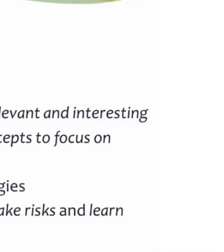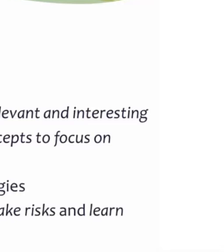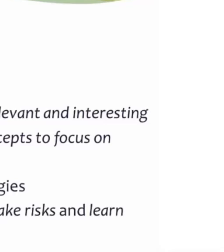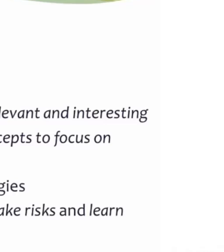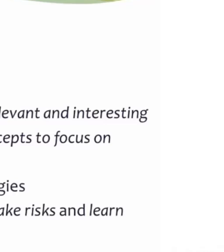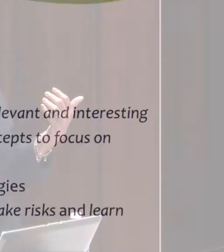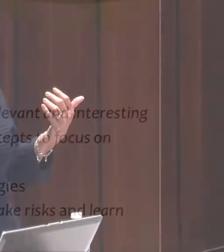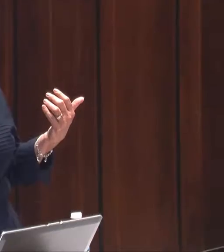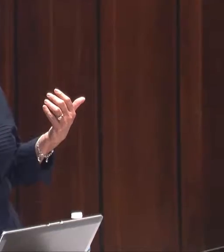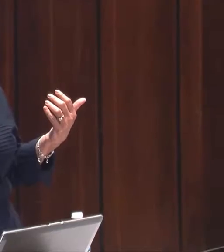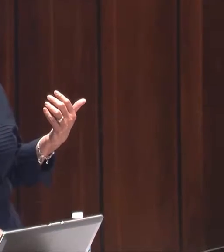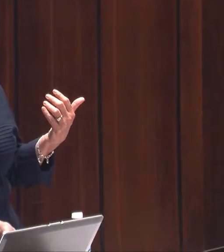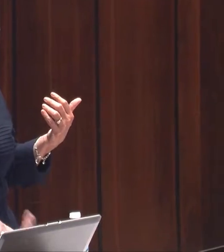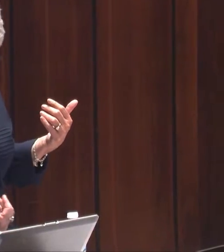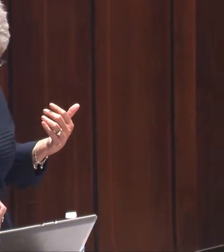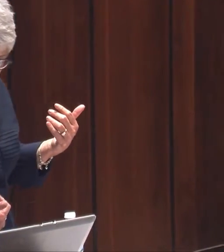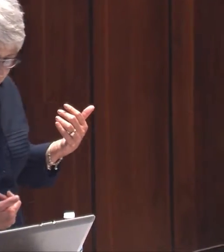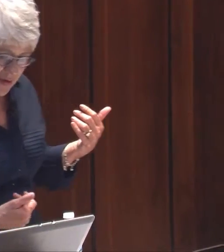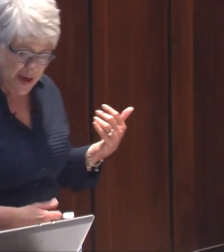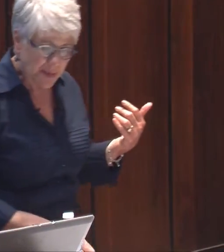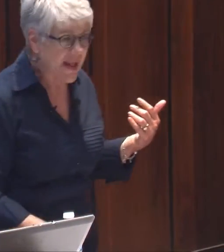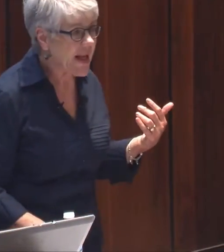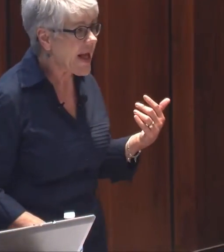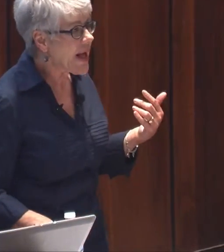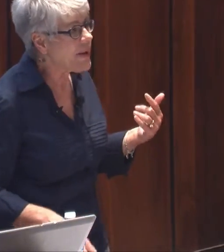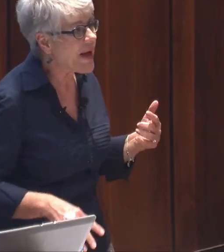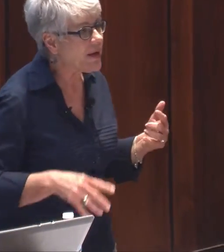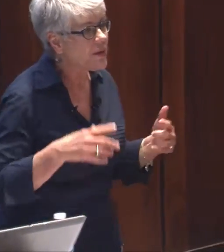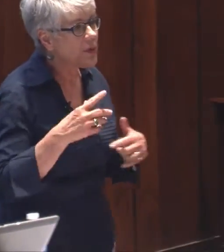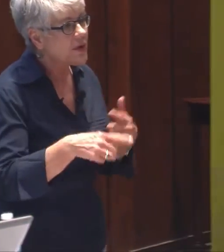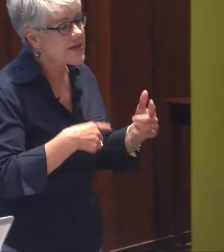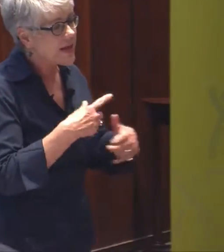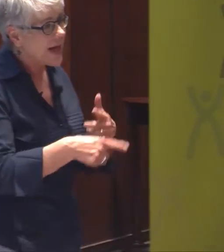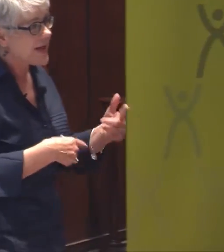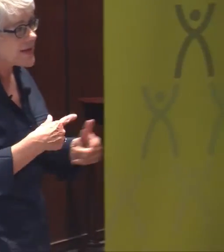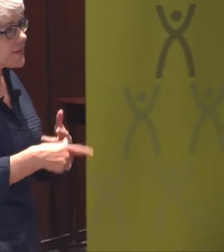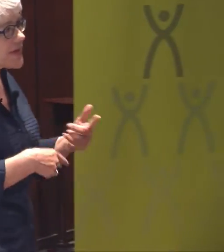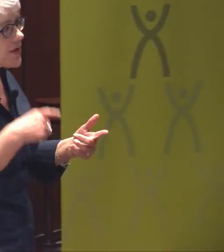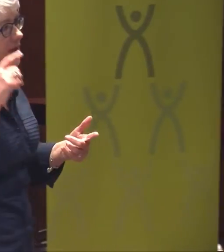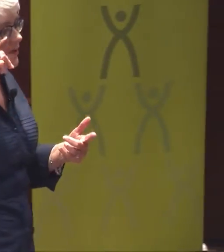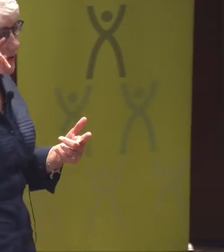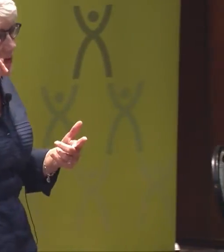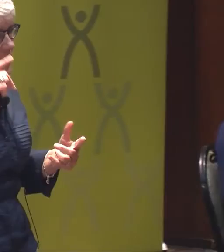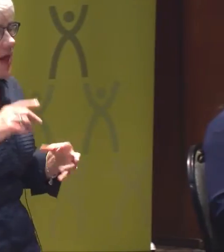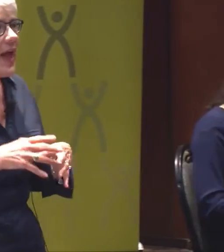I think everyone... Number 5. Okay, plan ahead about the words and the concepts that you're going to focus on.